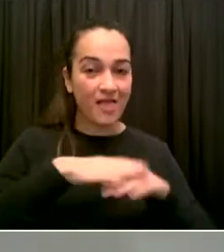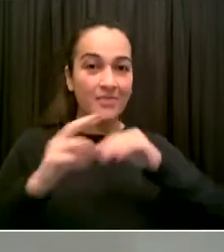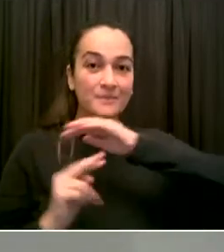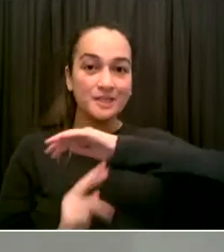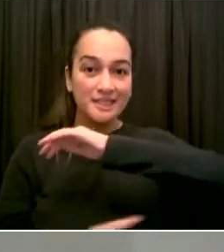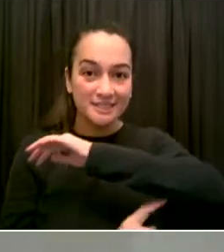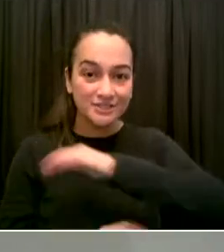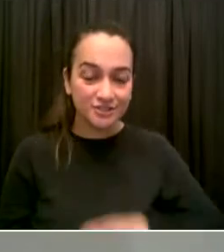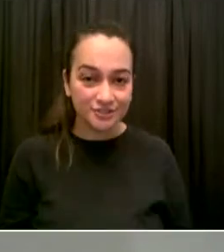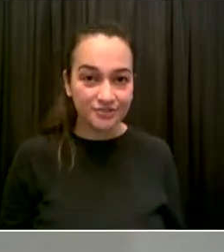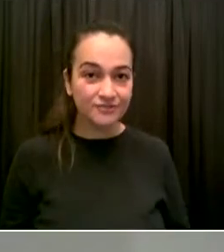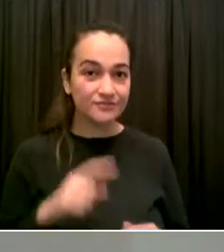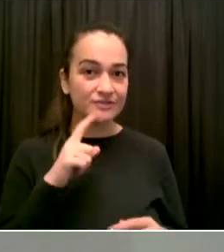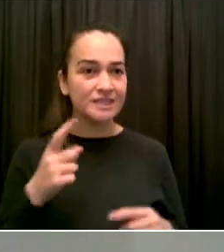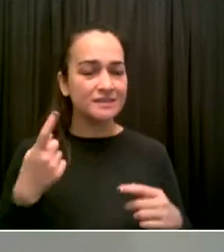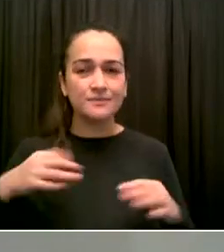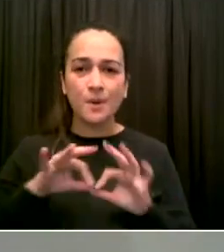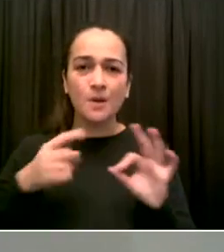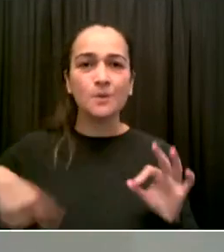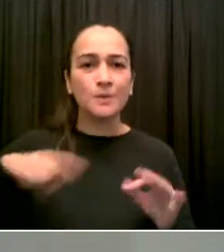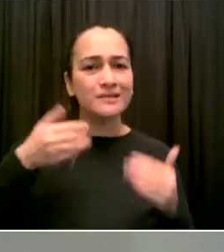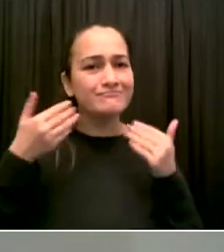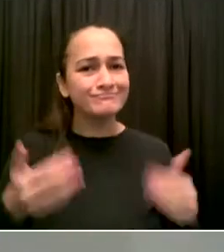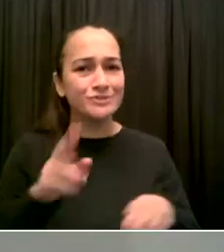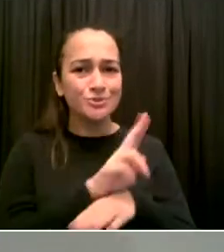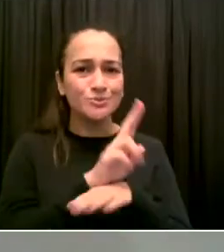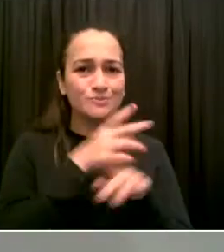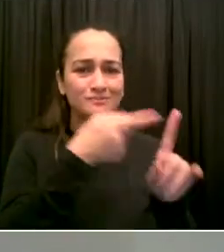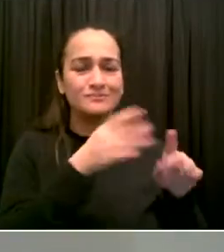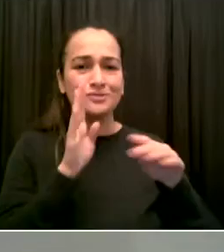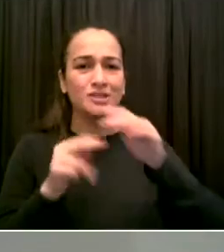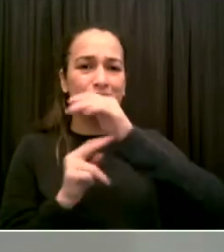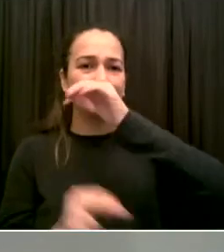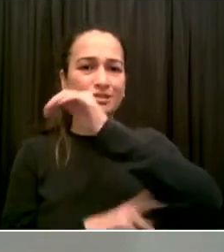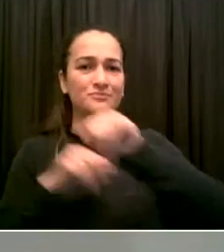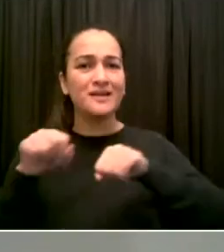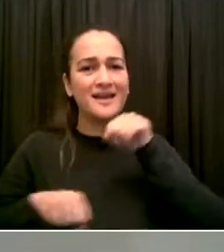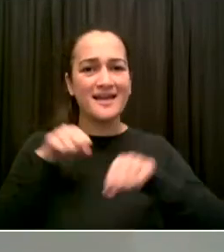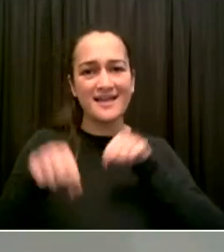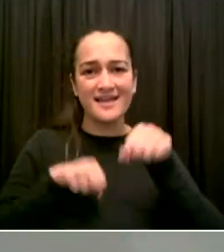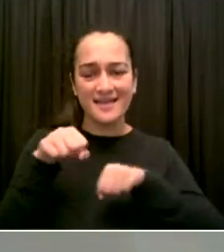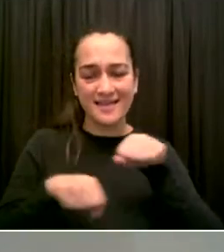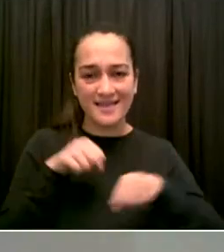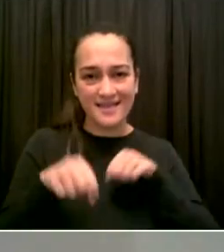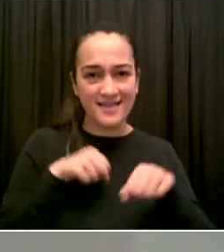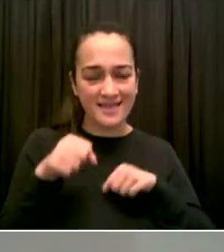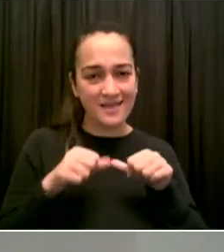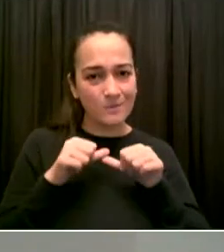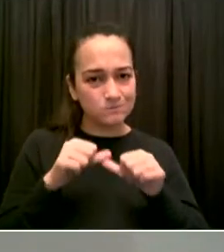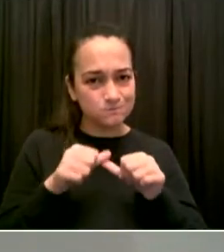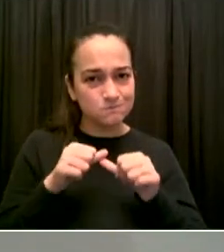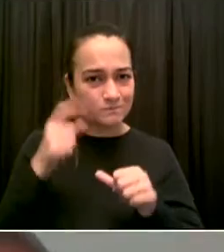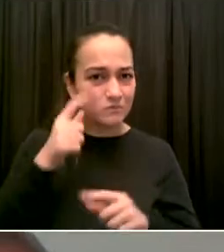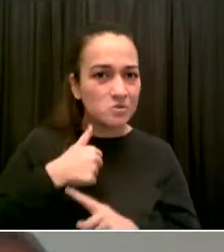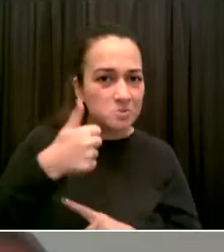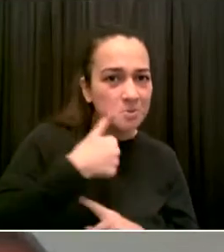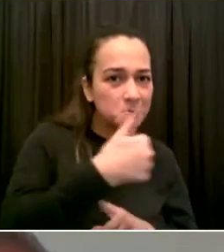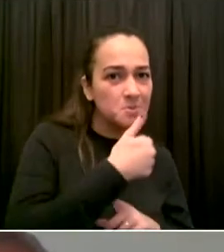IMPORTANT TO CONVEY WE ARE LOOKING TOWARD THE FUTURE AND